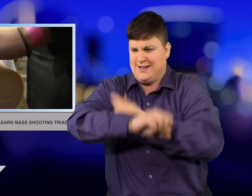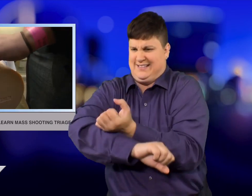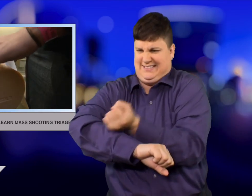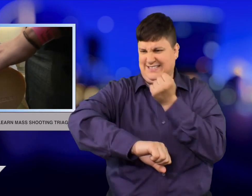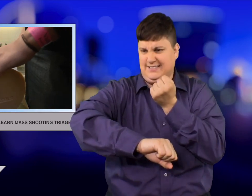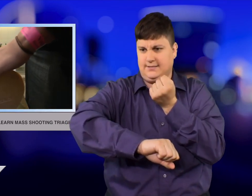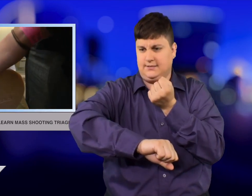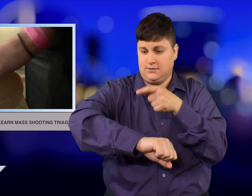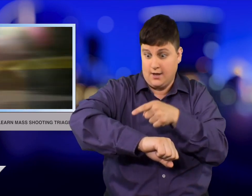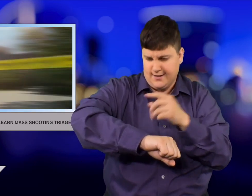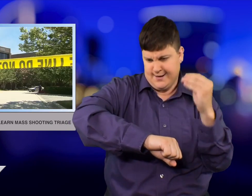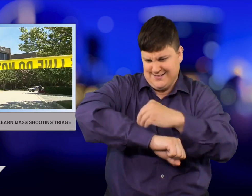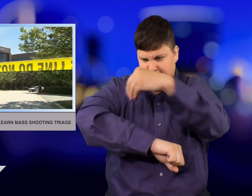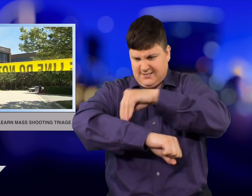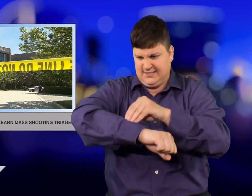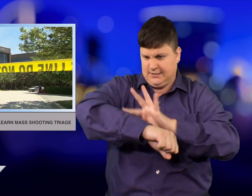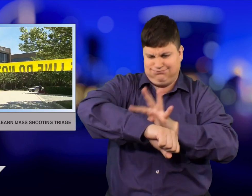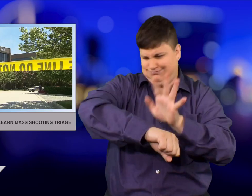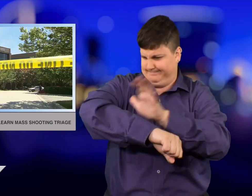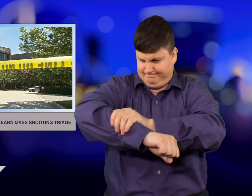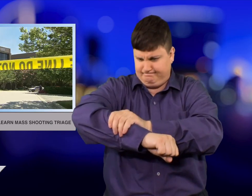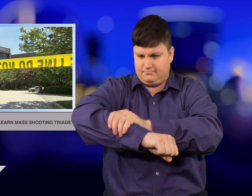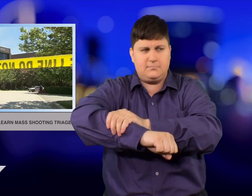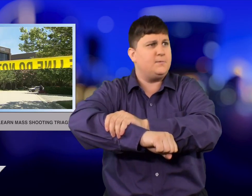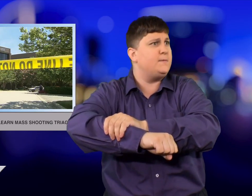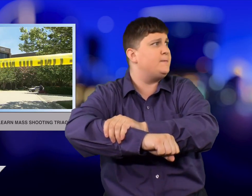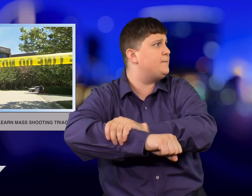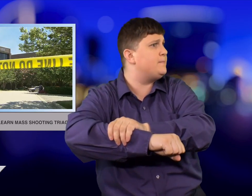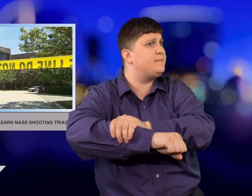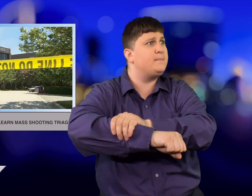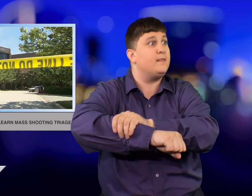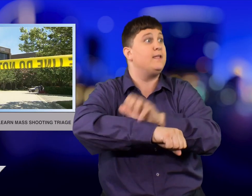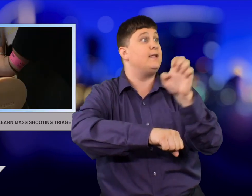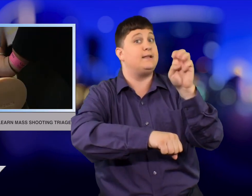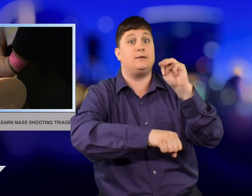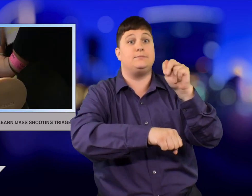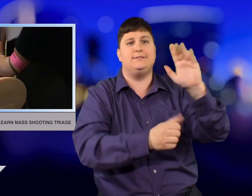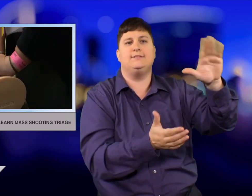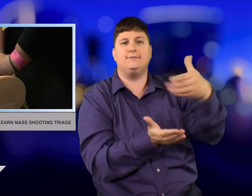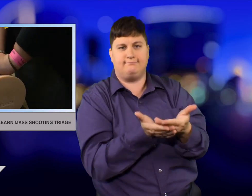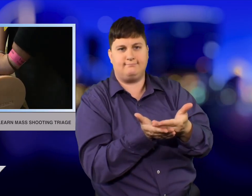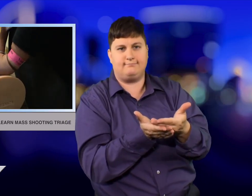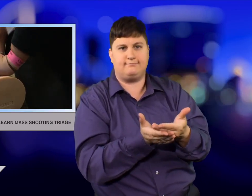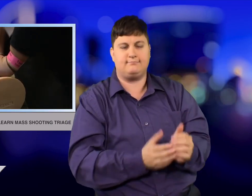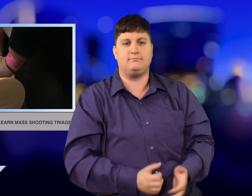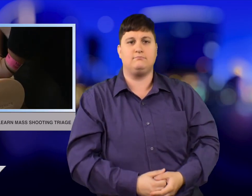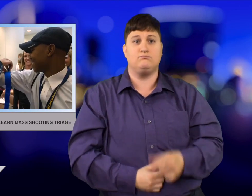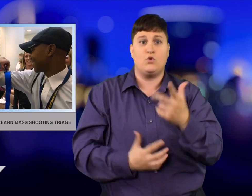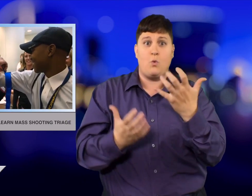defense is applying tourniquets, packing wounds and stalling until first responders can get there.